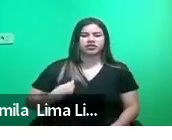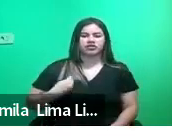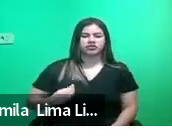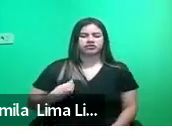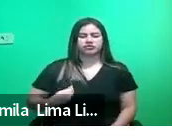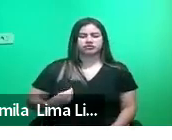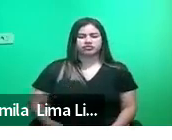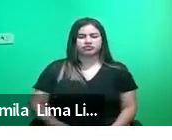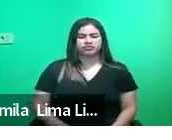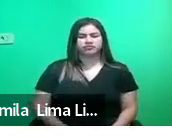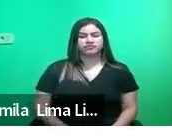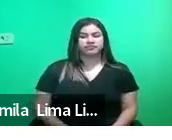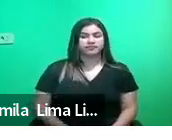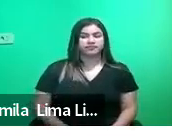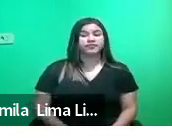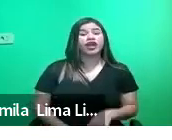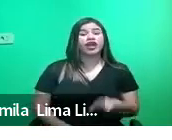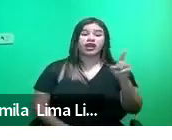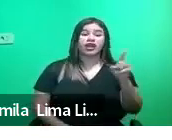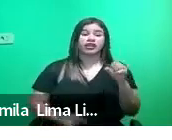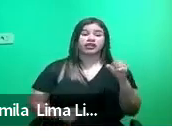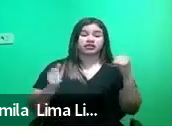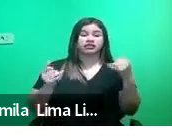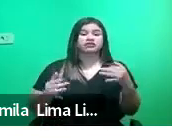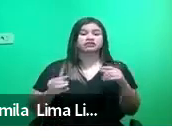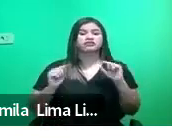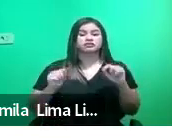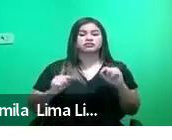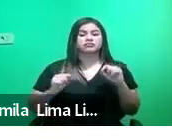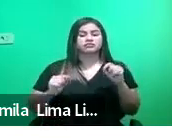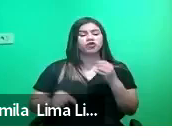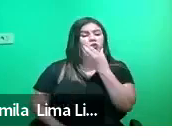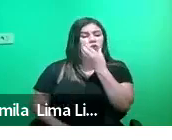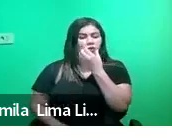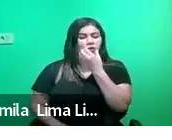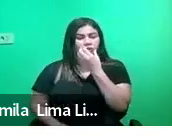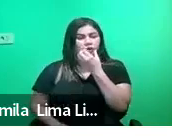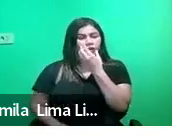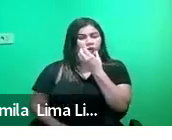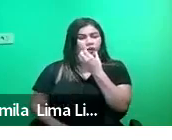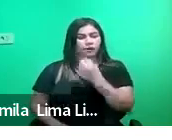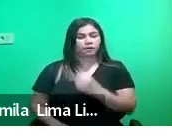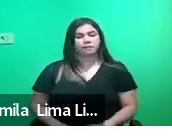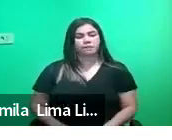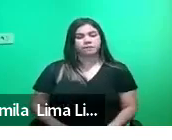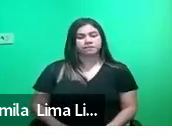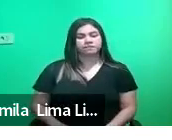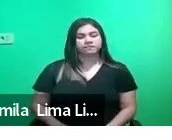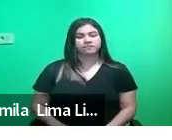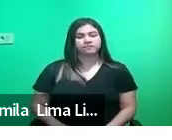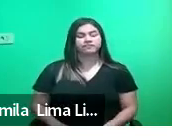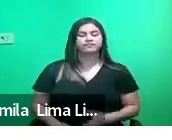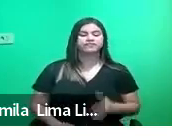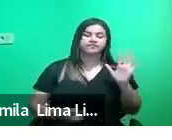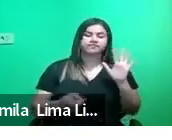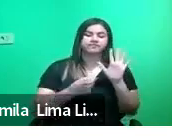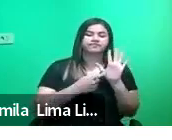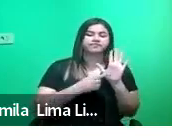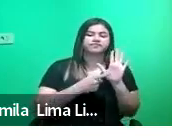with thanks to with thanks to you gossiping account, add on the goski account? add on the Goski i believed that pointing derives from unsuccessful grasping movements which are in 2